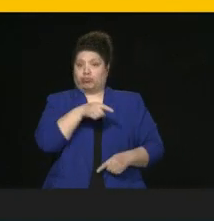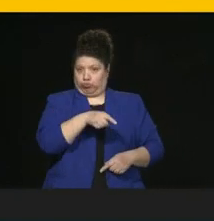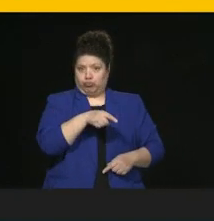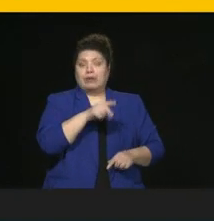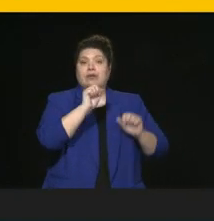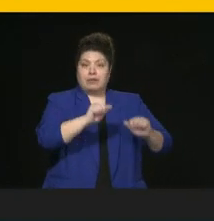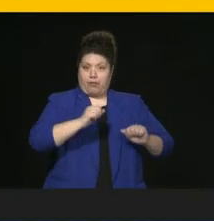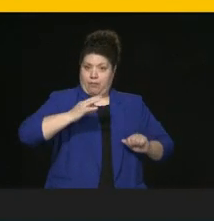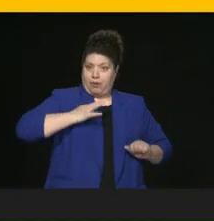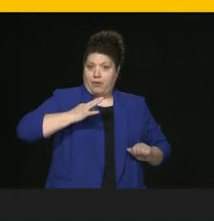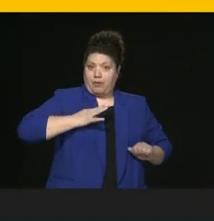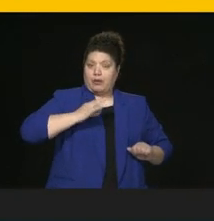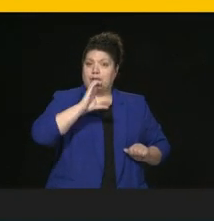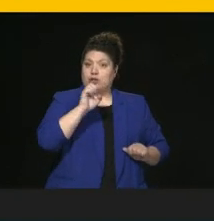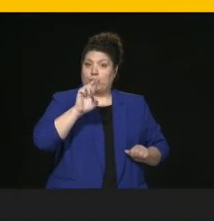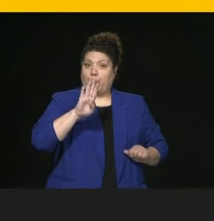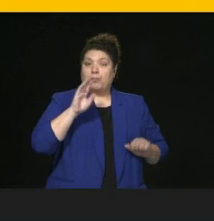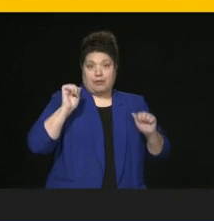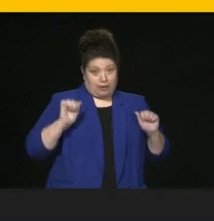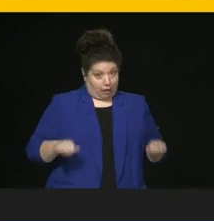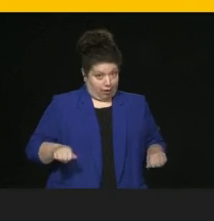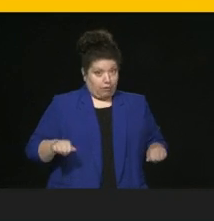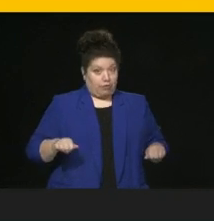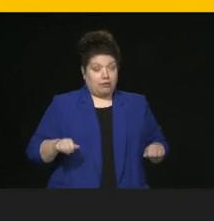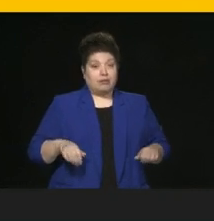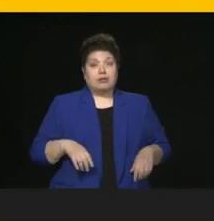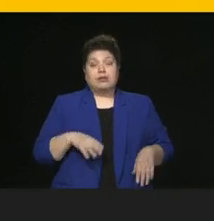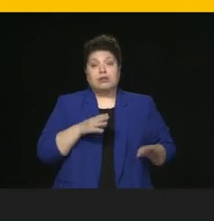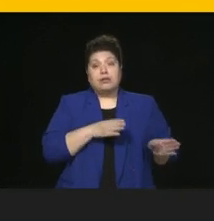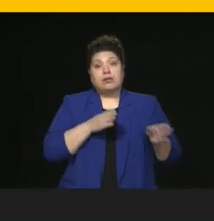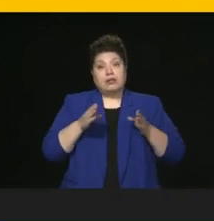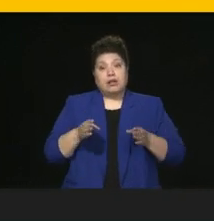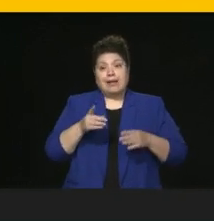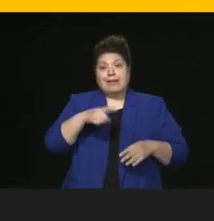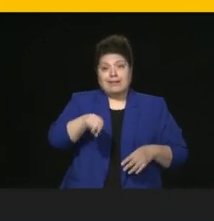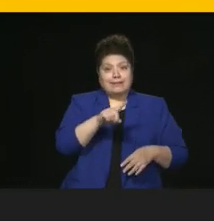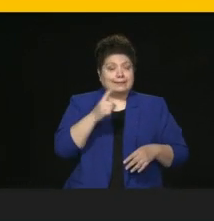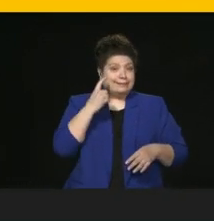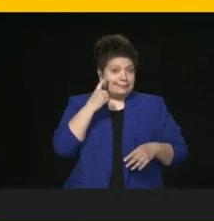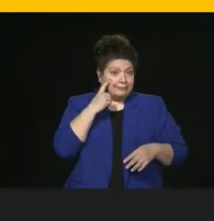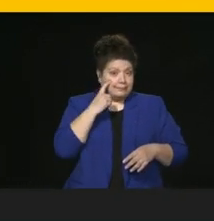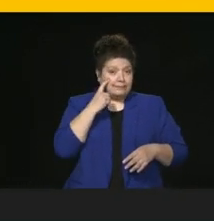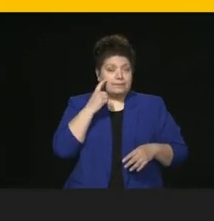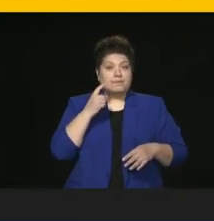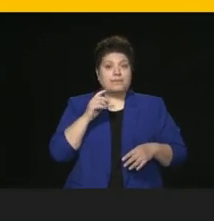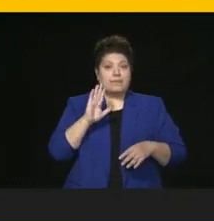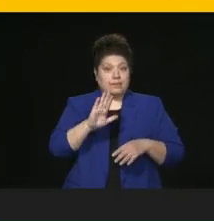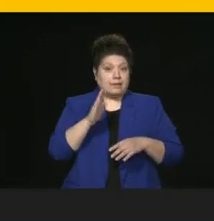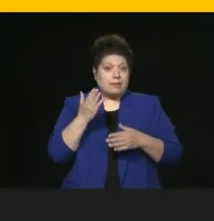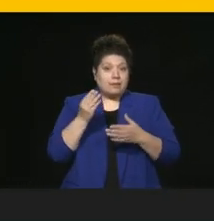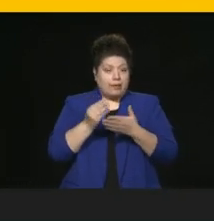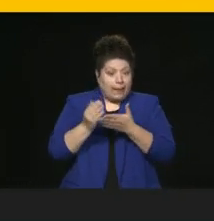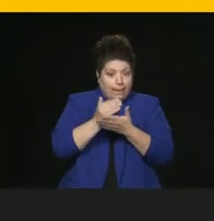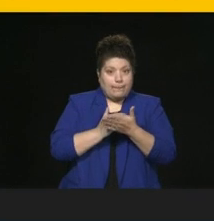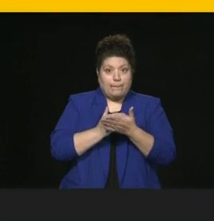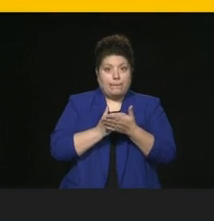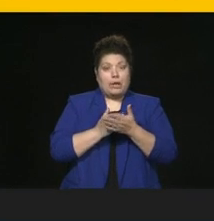PRIME MINISTER TODAY THEY WILL NOW BE ELIGIBLE FOR THE CERB.